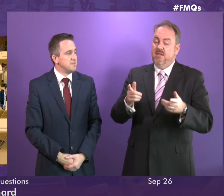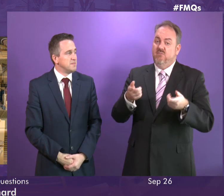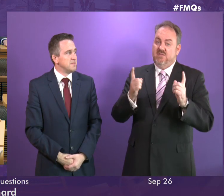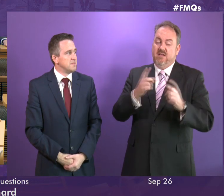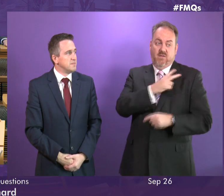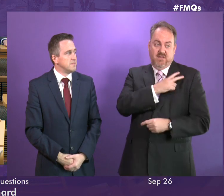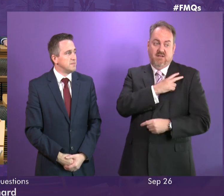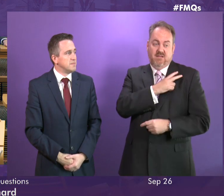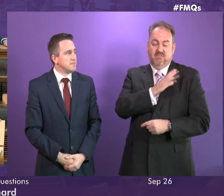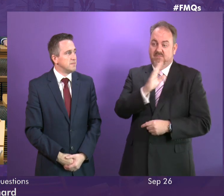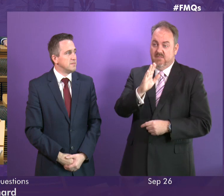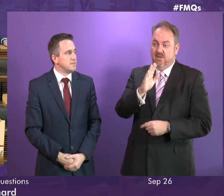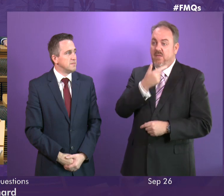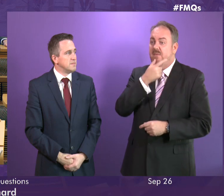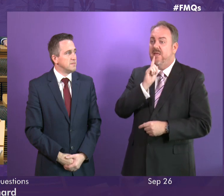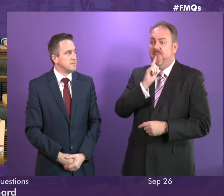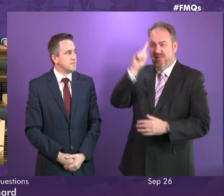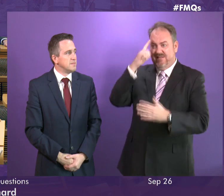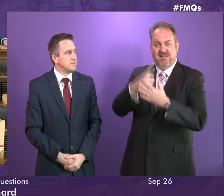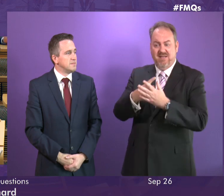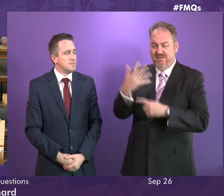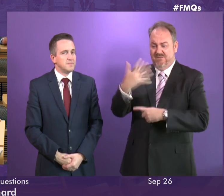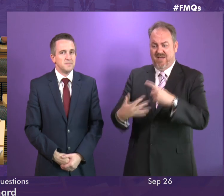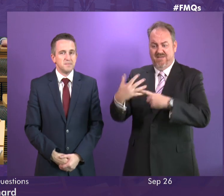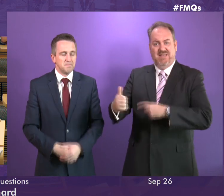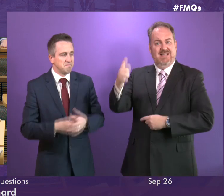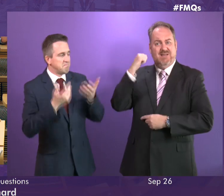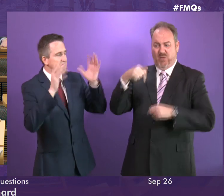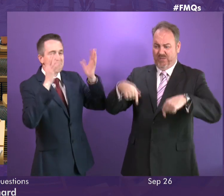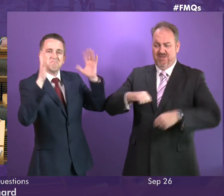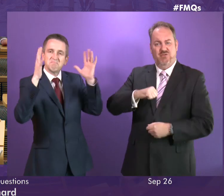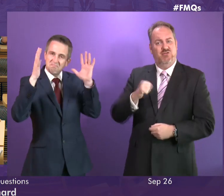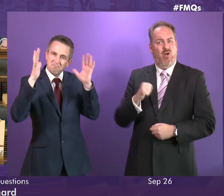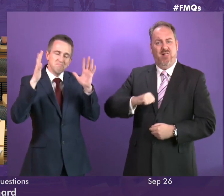of the argument. Richard Leonard: The people of Scotland chose their future five years ago. [Interruption.]